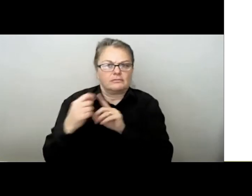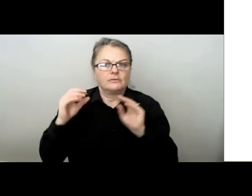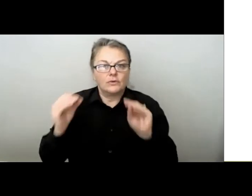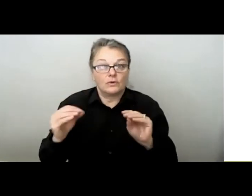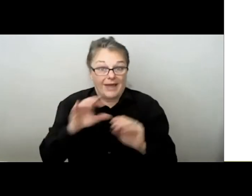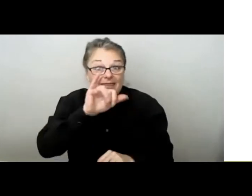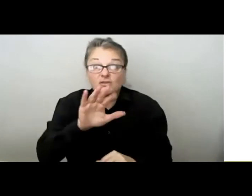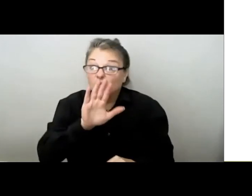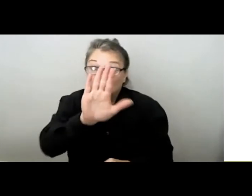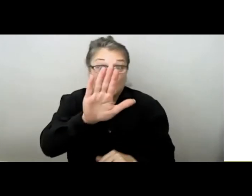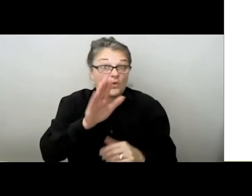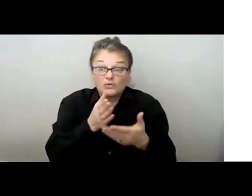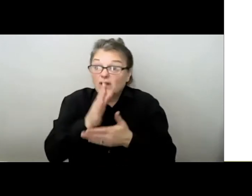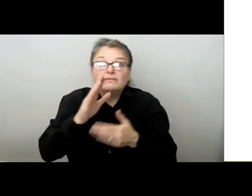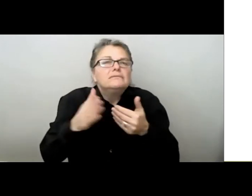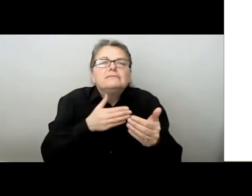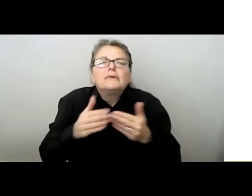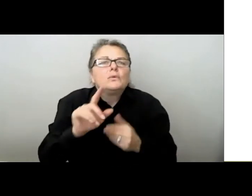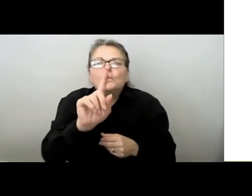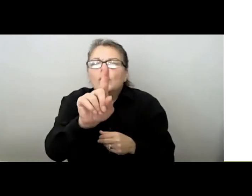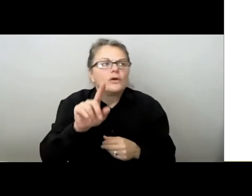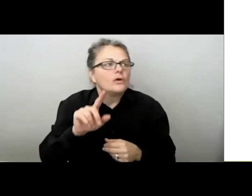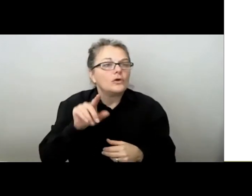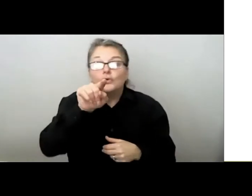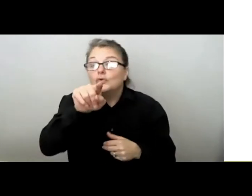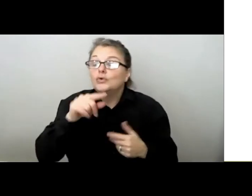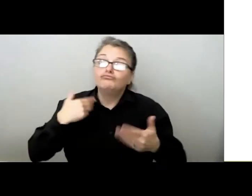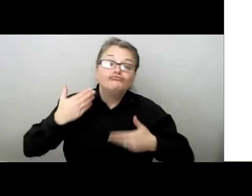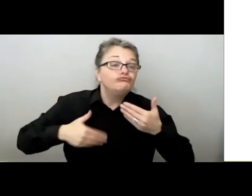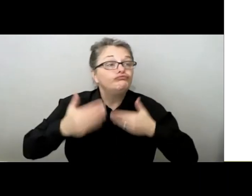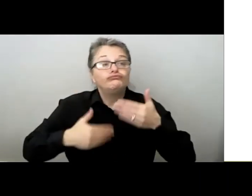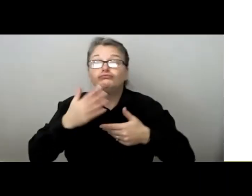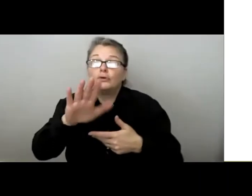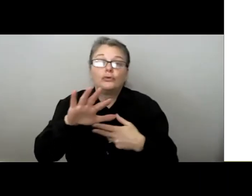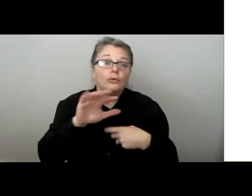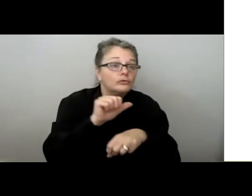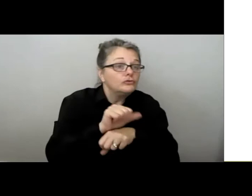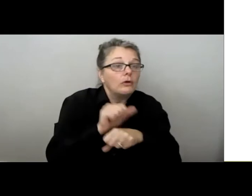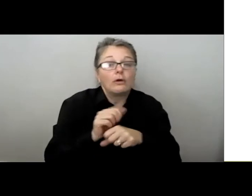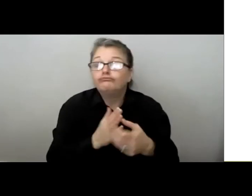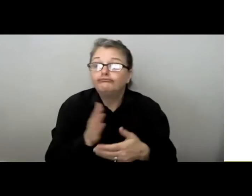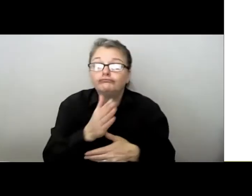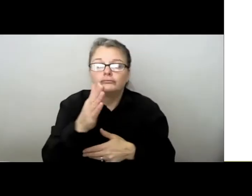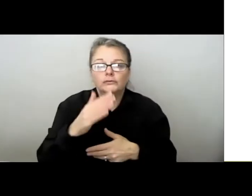GO THROUGH ABOUT YOUR EMPLOYMENT JOURNEY. THERE'S ALSO LAWS CALLED ACCESSIBILITY LAWS.